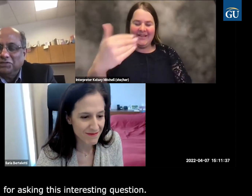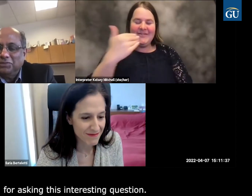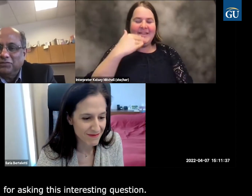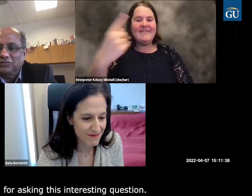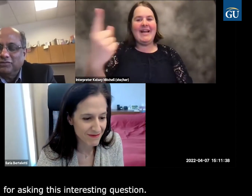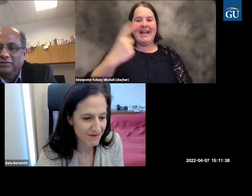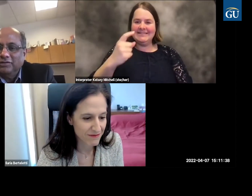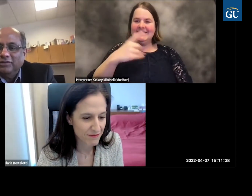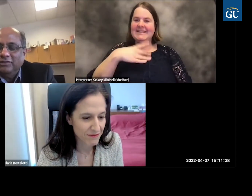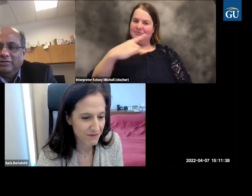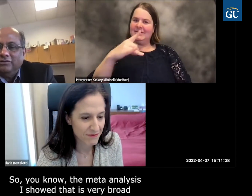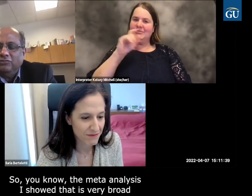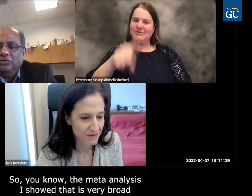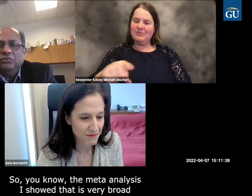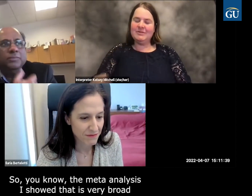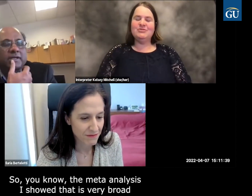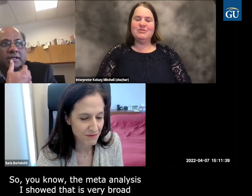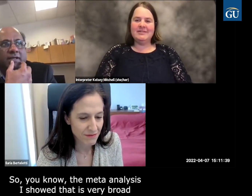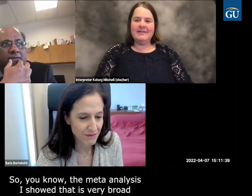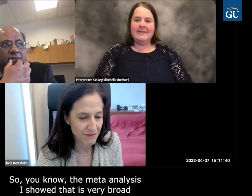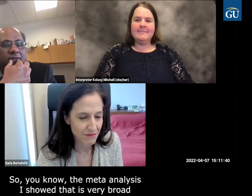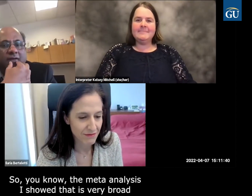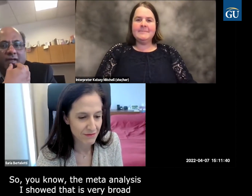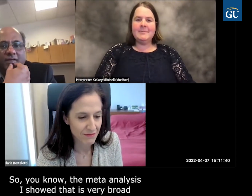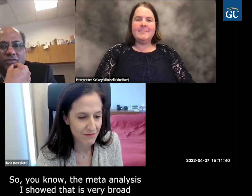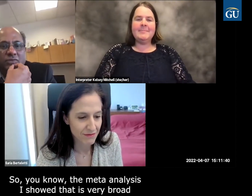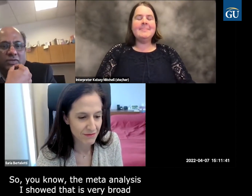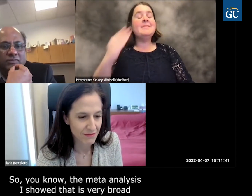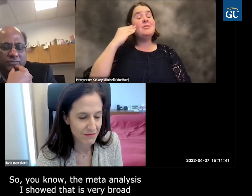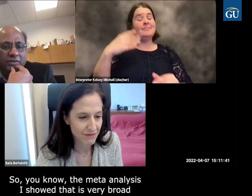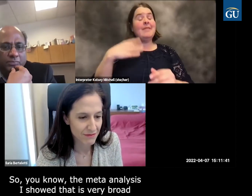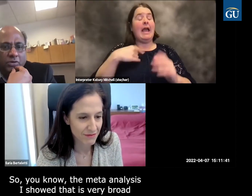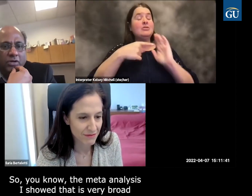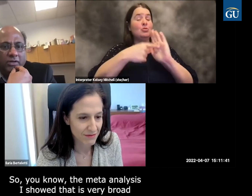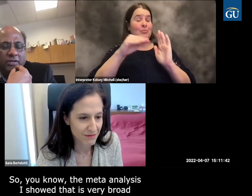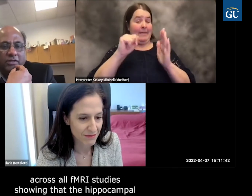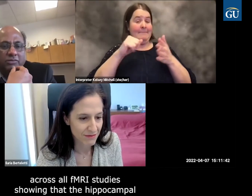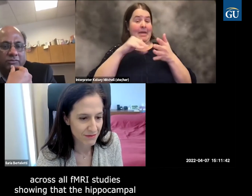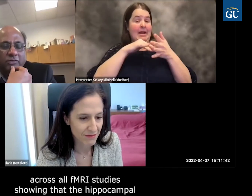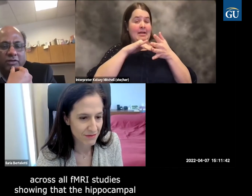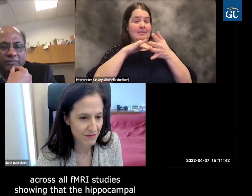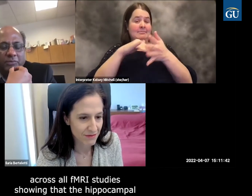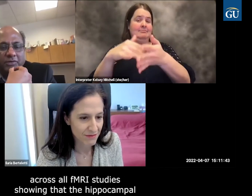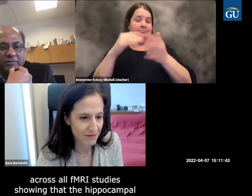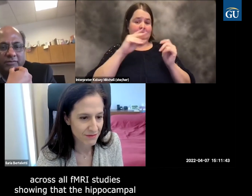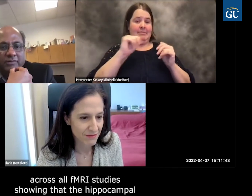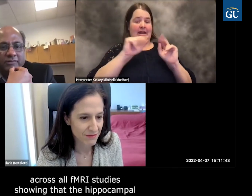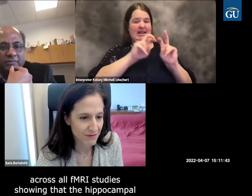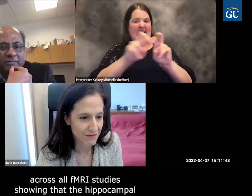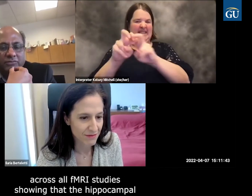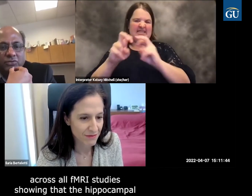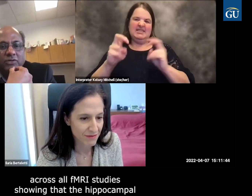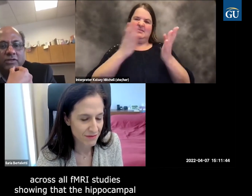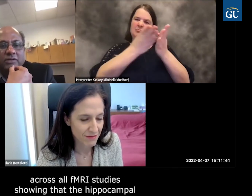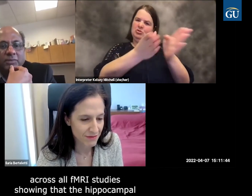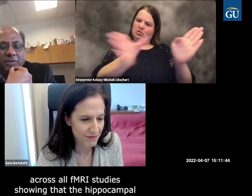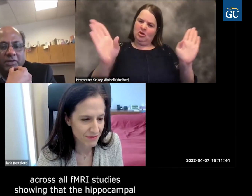question so you know the meta-analysis i showed that's very broad across all fmri